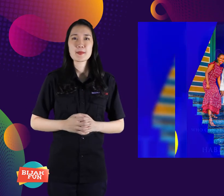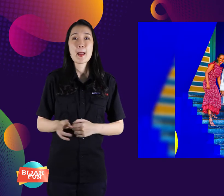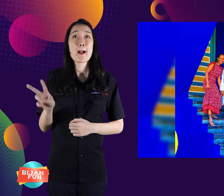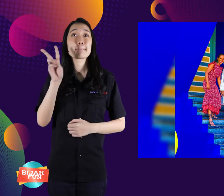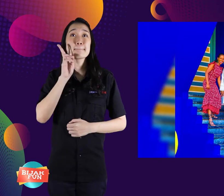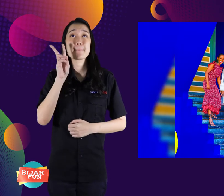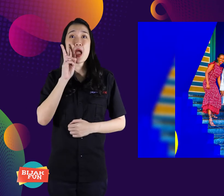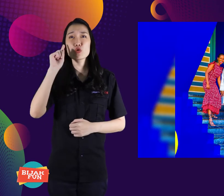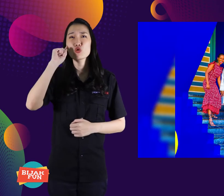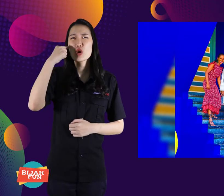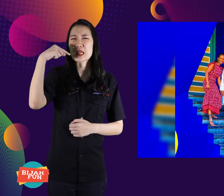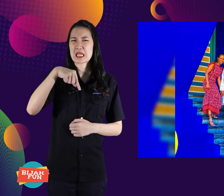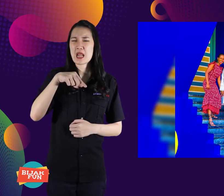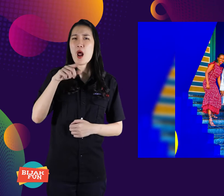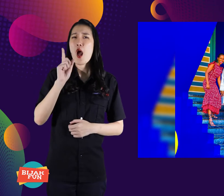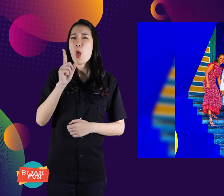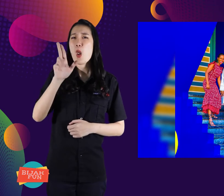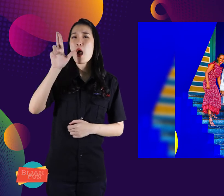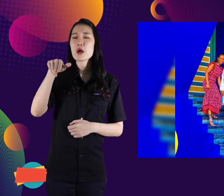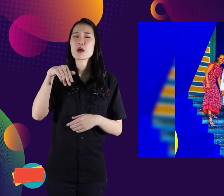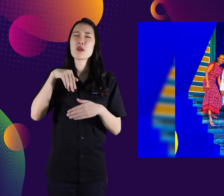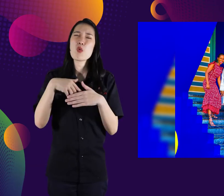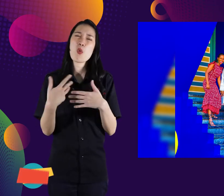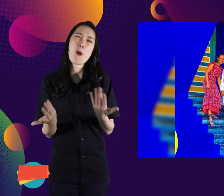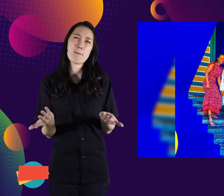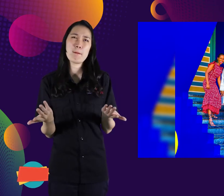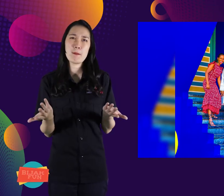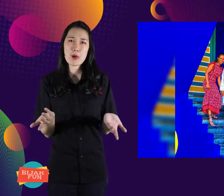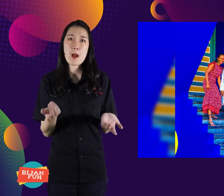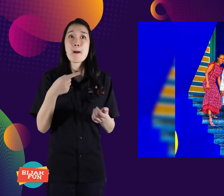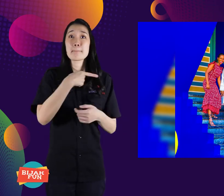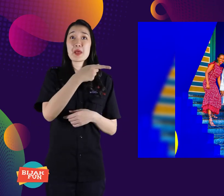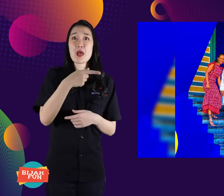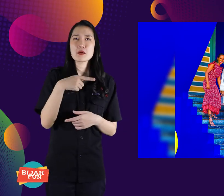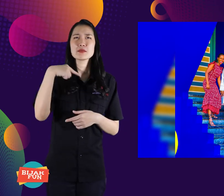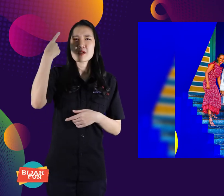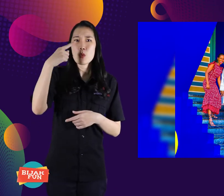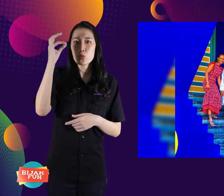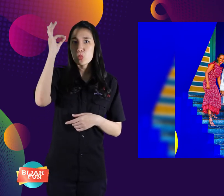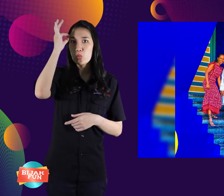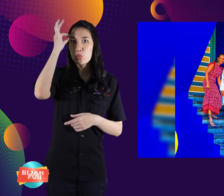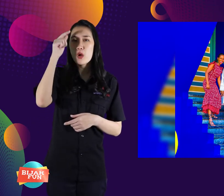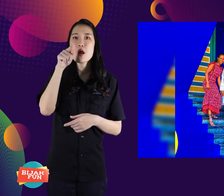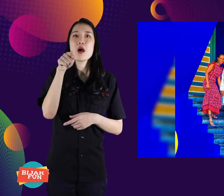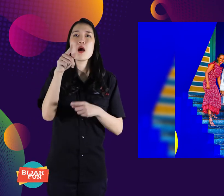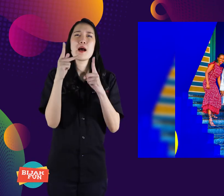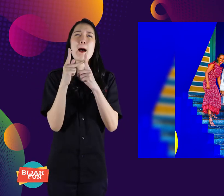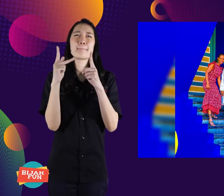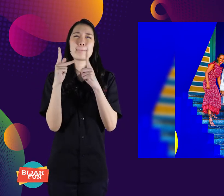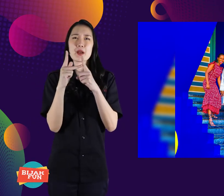These deaf twins when they drop, they always remember about Haben,